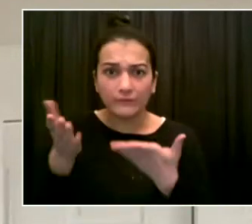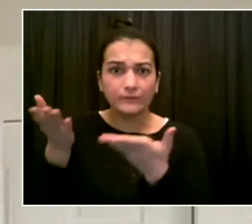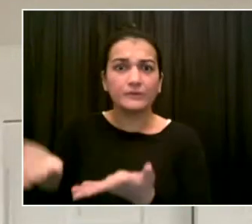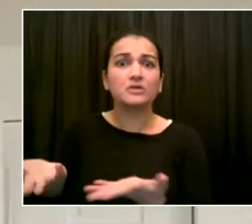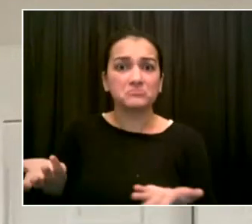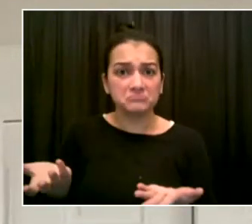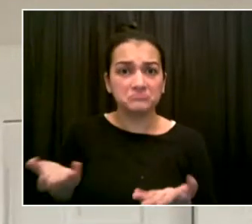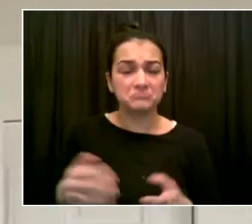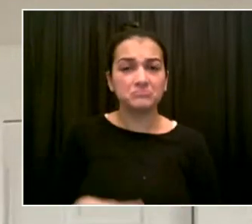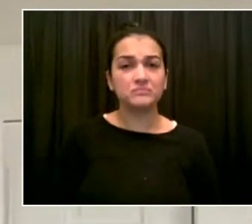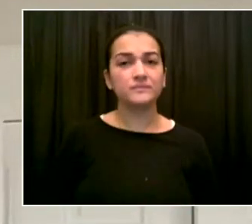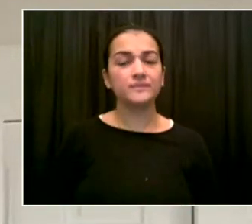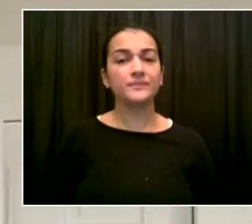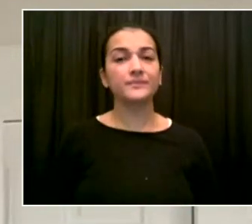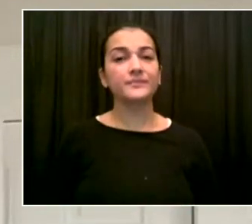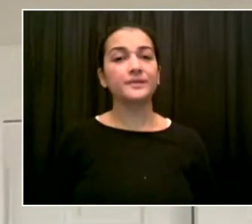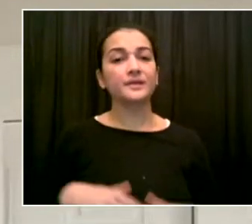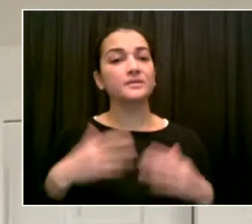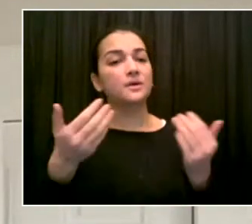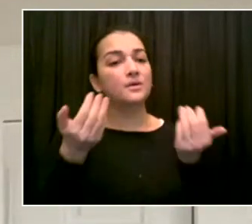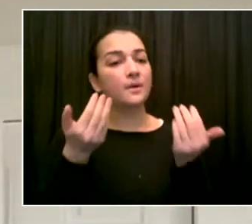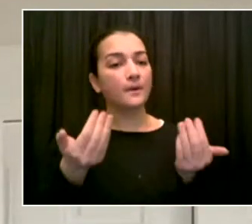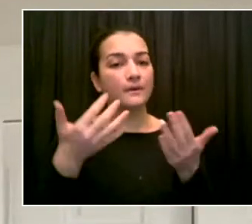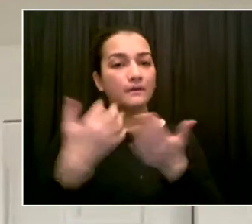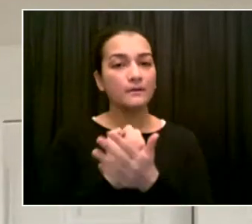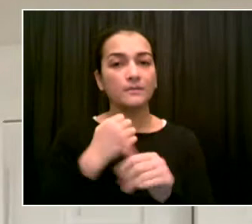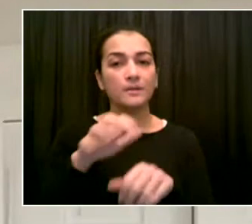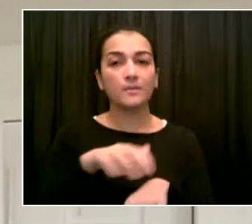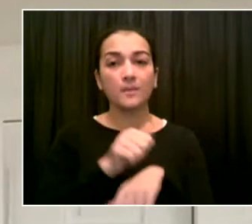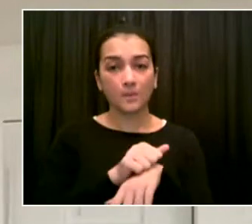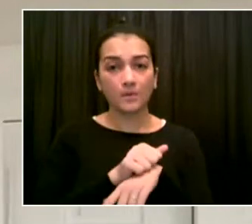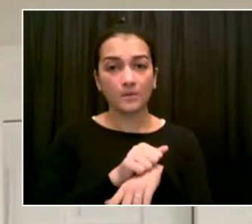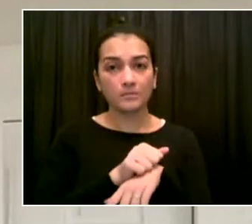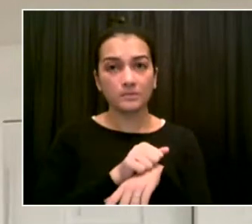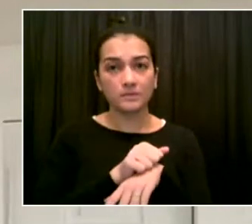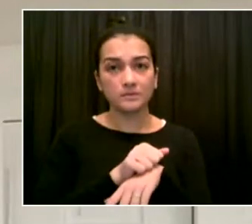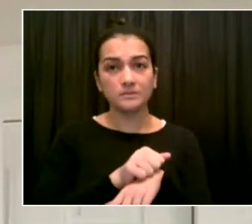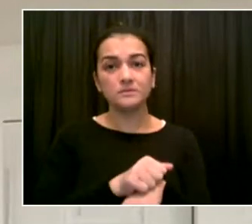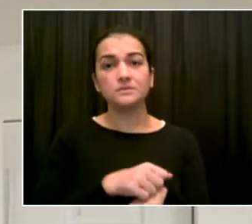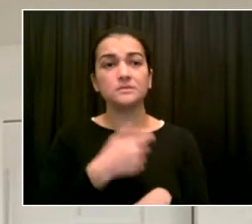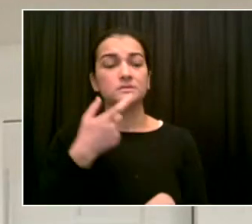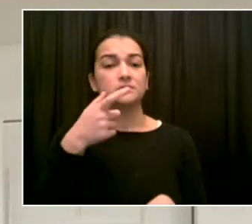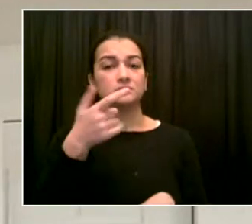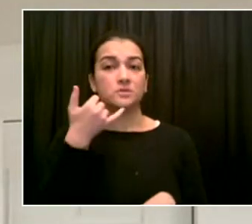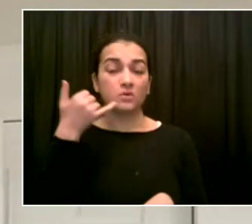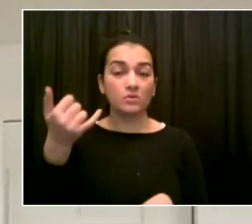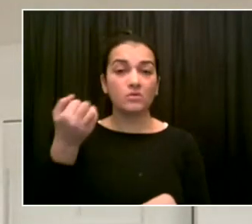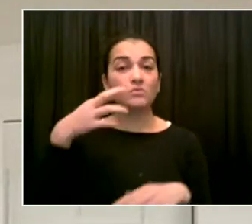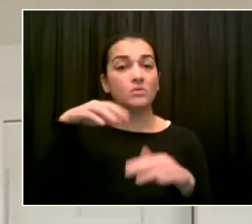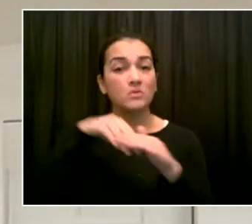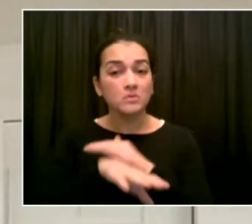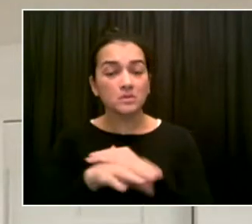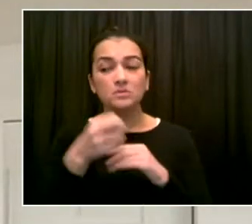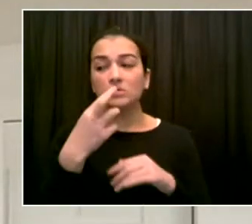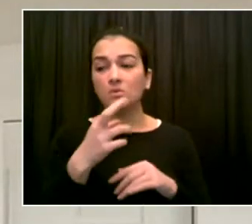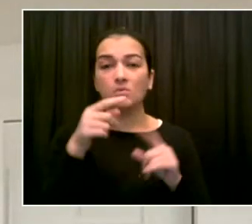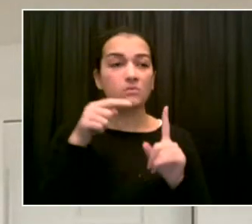QUICK AND EASY BY CALLGIN 800-